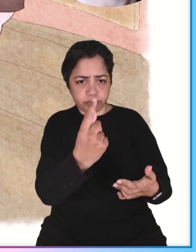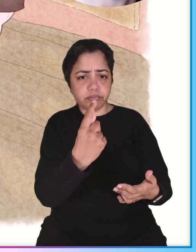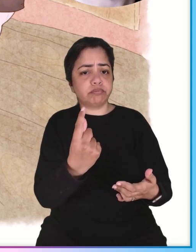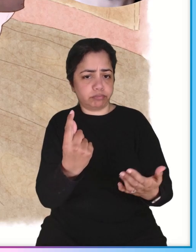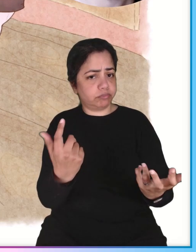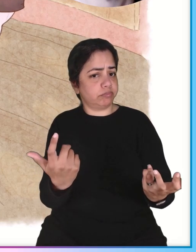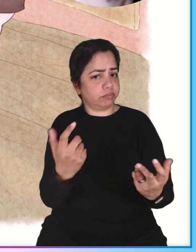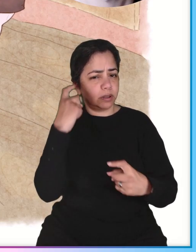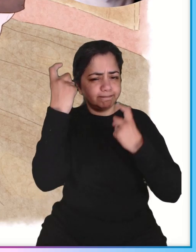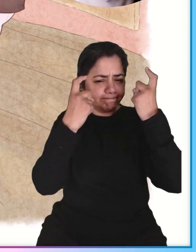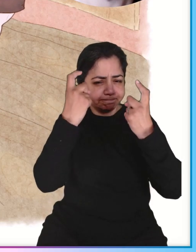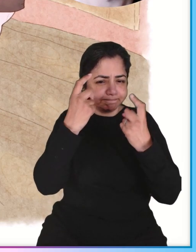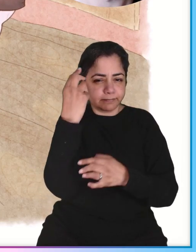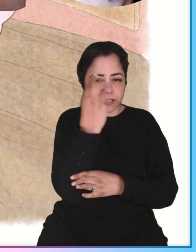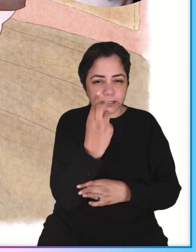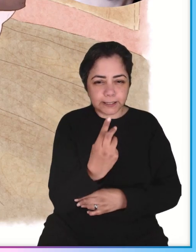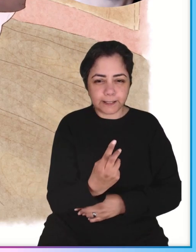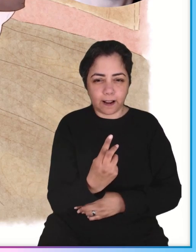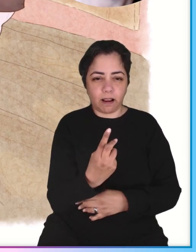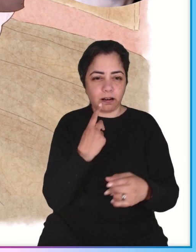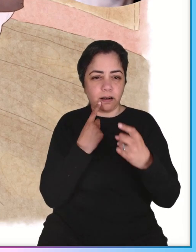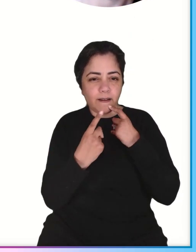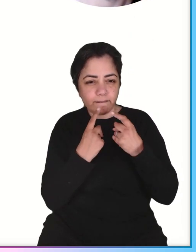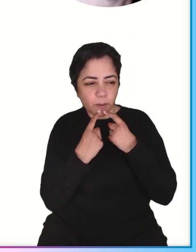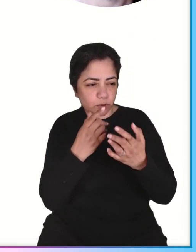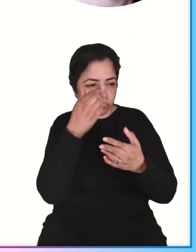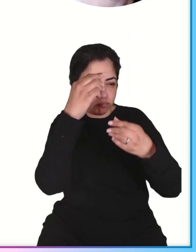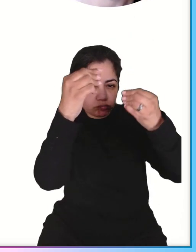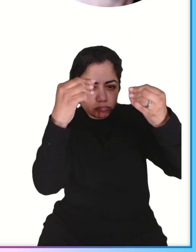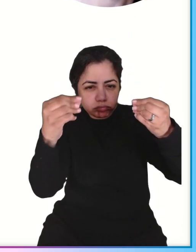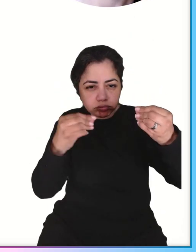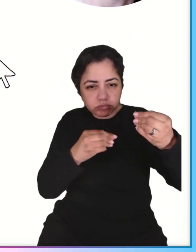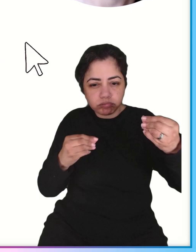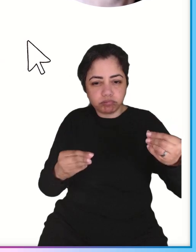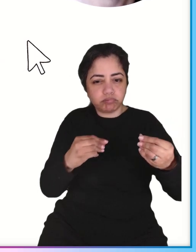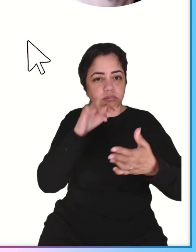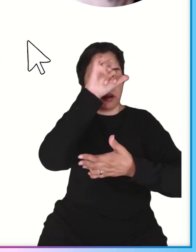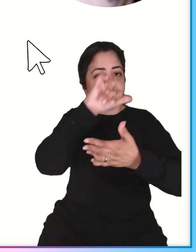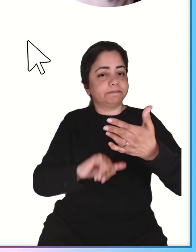A lot of this work has been baked into the experience itself